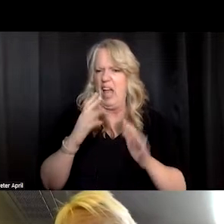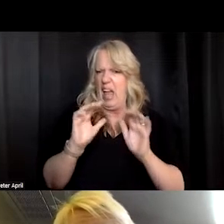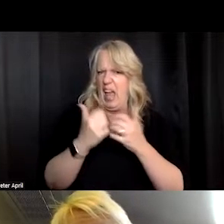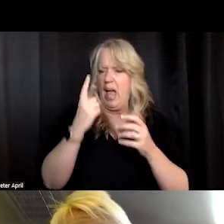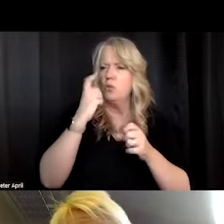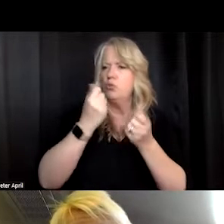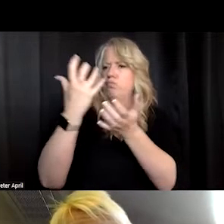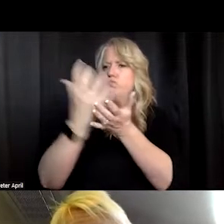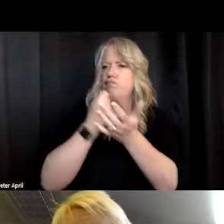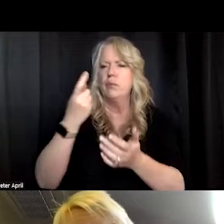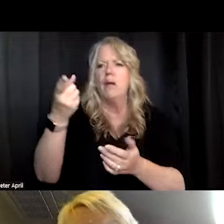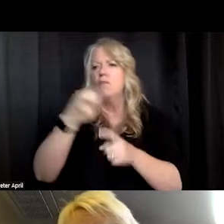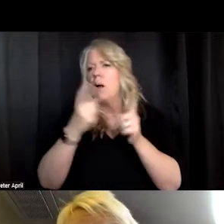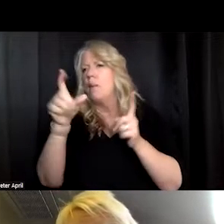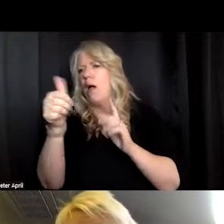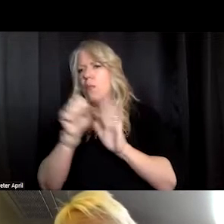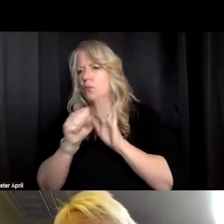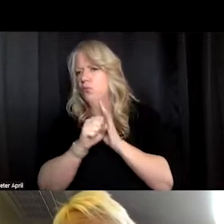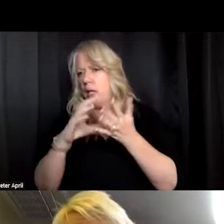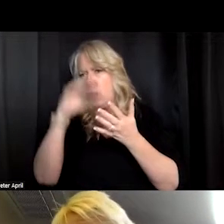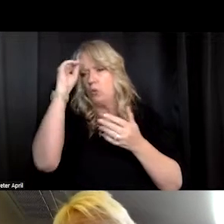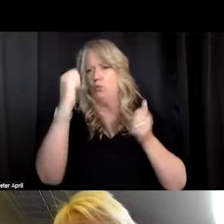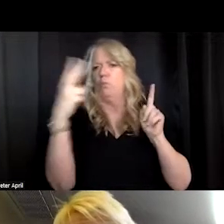EACH OTHER. ABOUT HOW TO, TO --